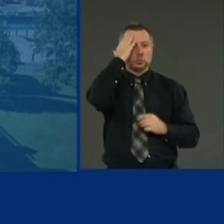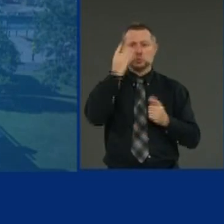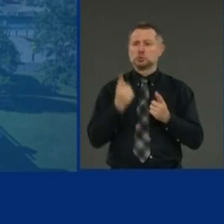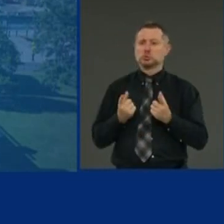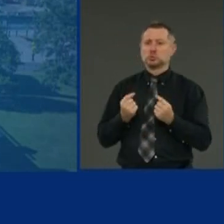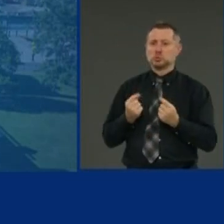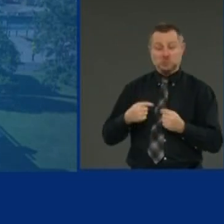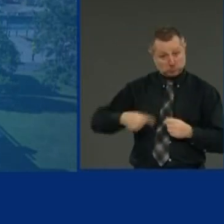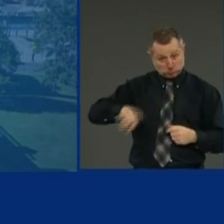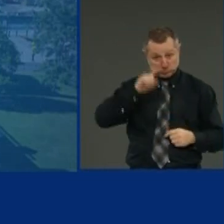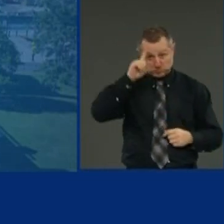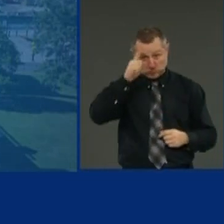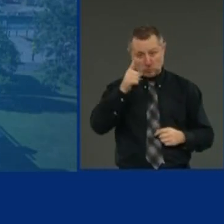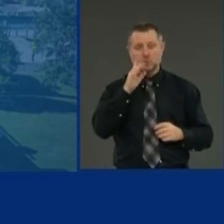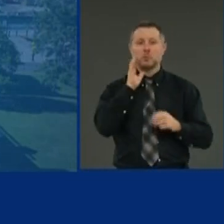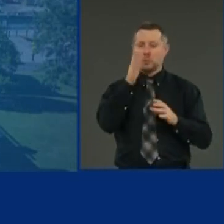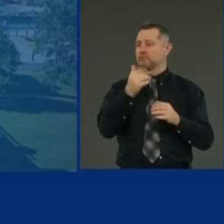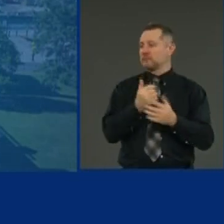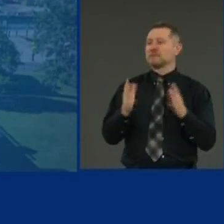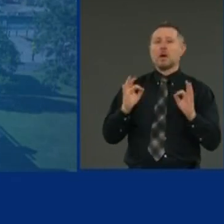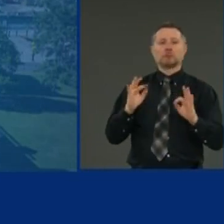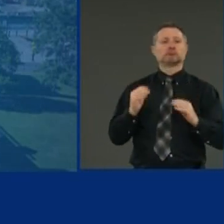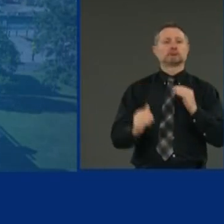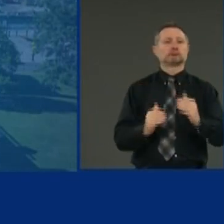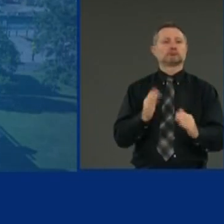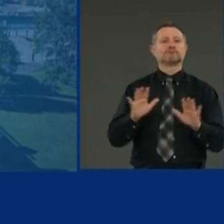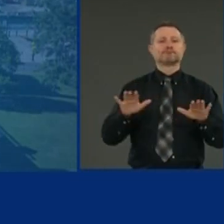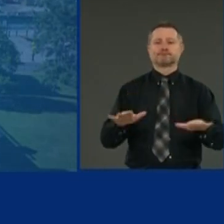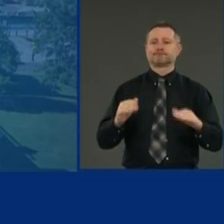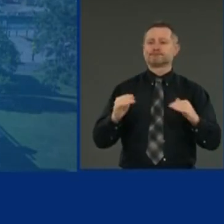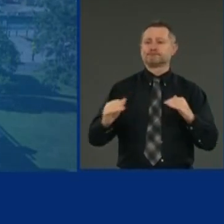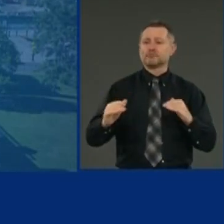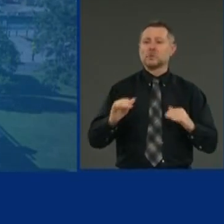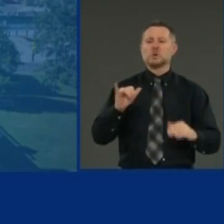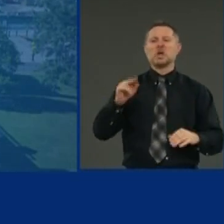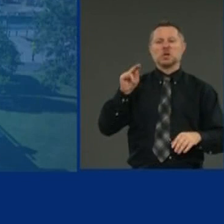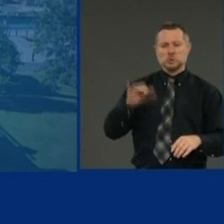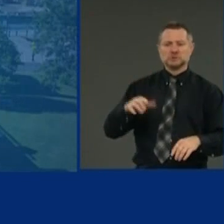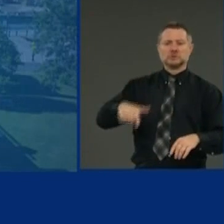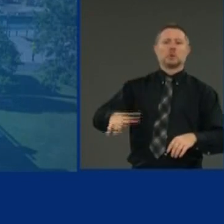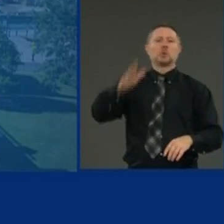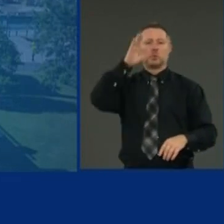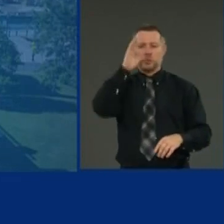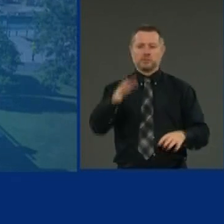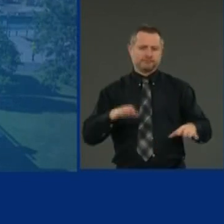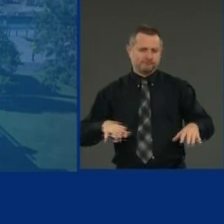WHY? AL BECAUSE PEOPLE HAVE BEEN SMART AND WE HAVE TO CONTINUE TO BE SMART.